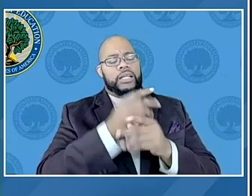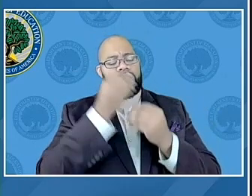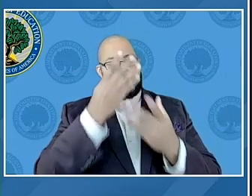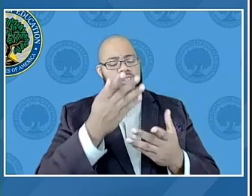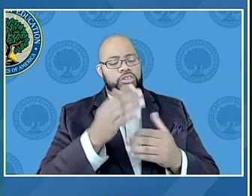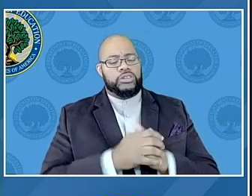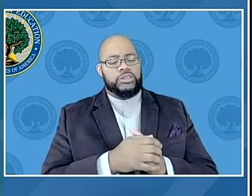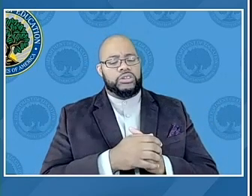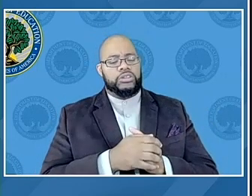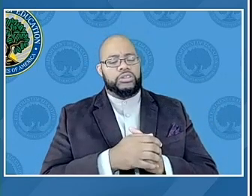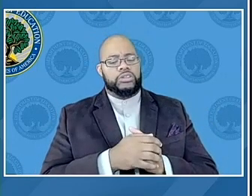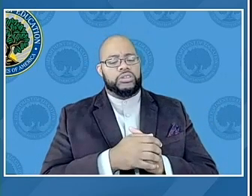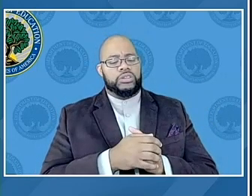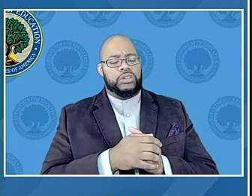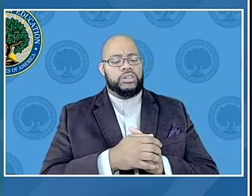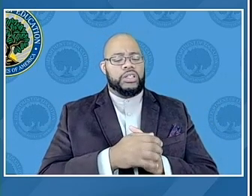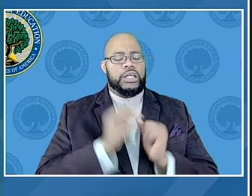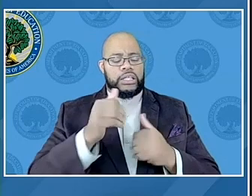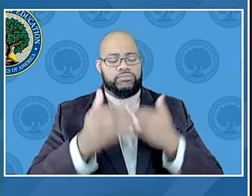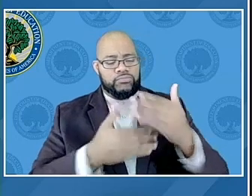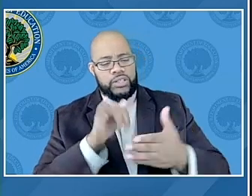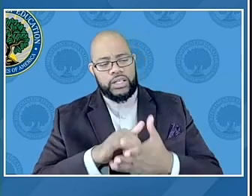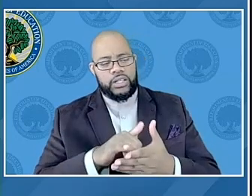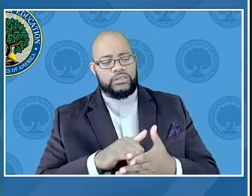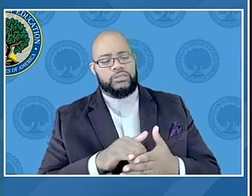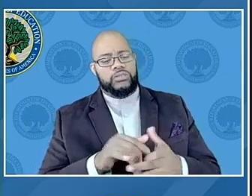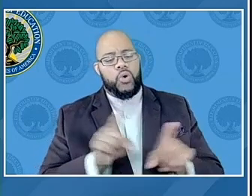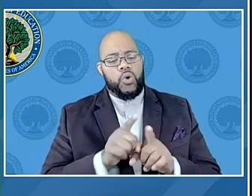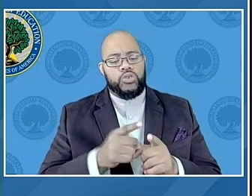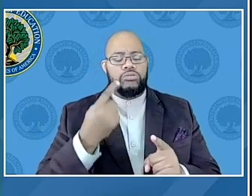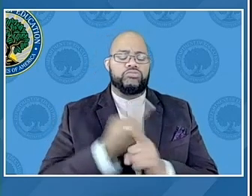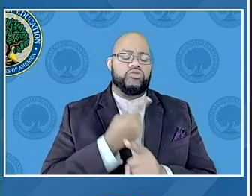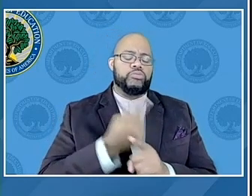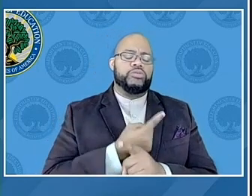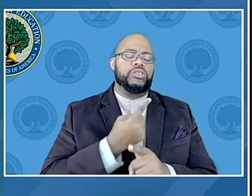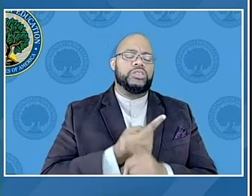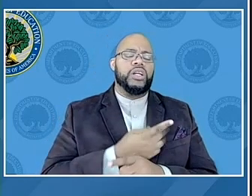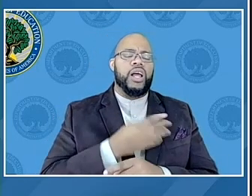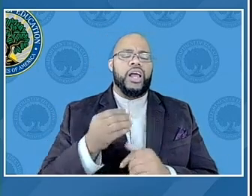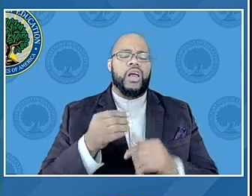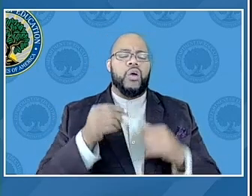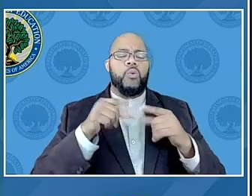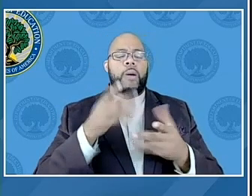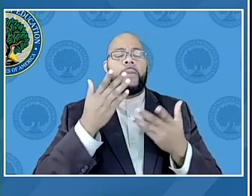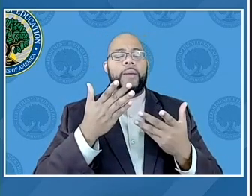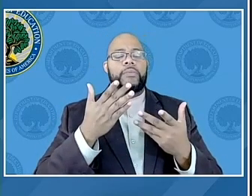facilitate these processes is also appropriate. And while it may fall somewhat outside the scope of this